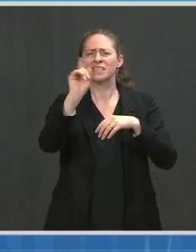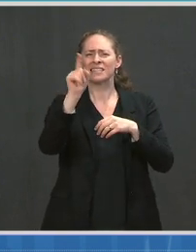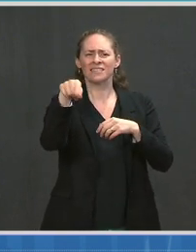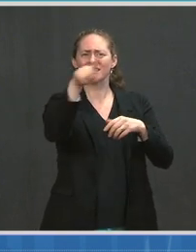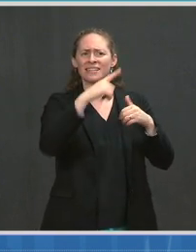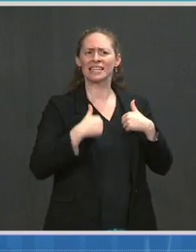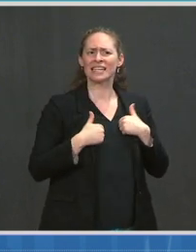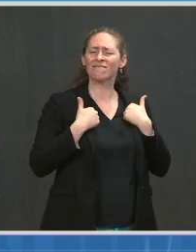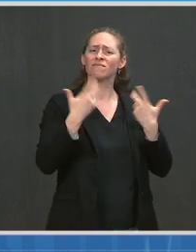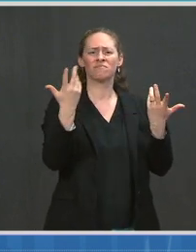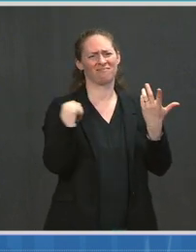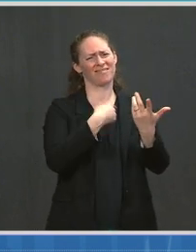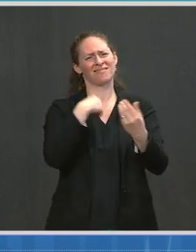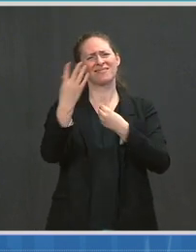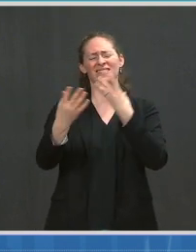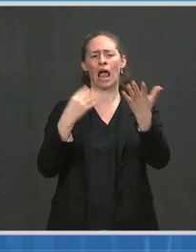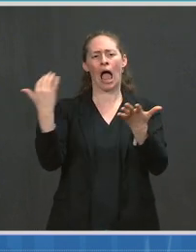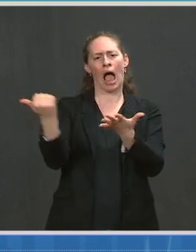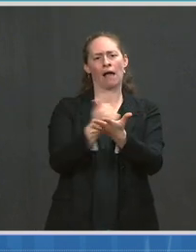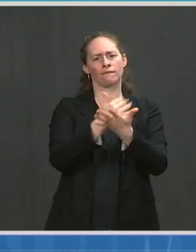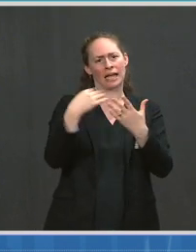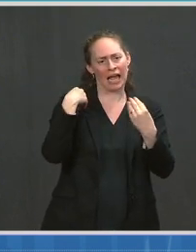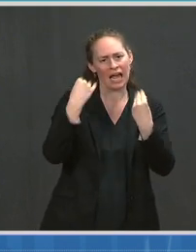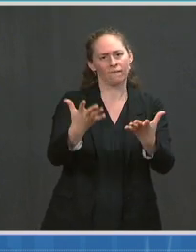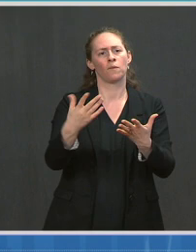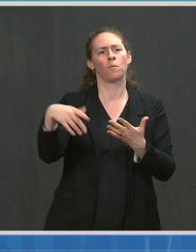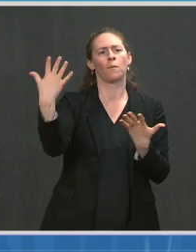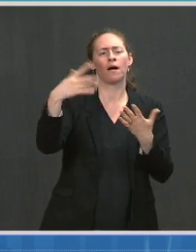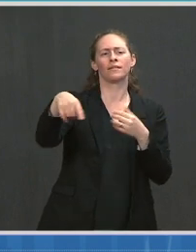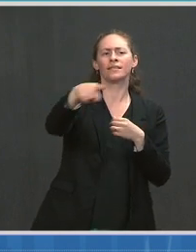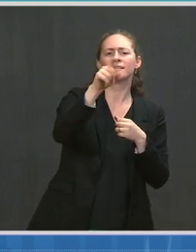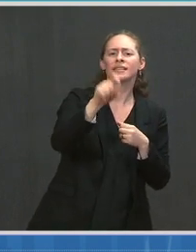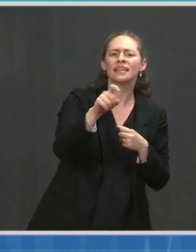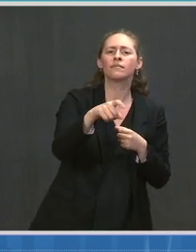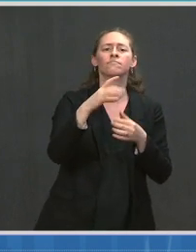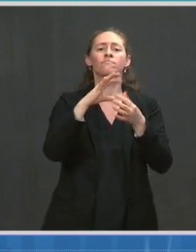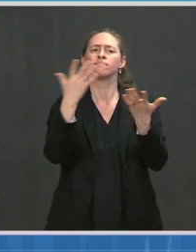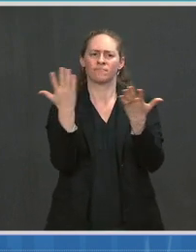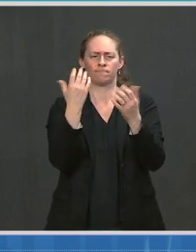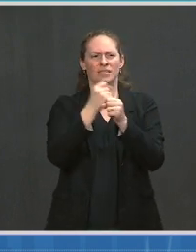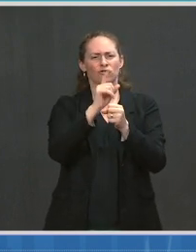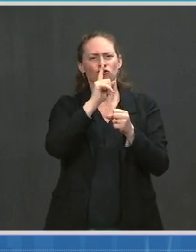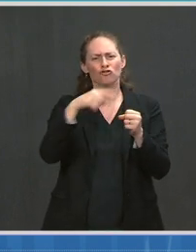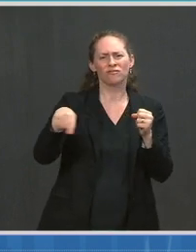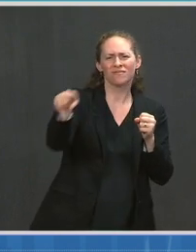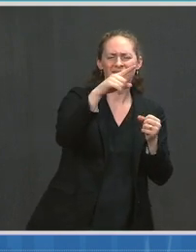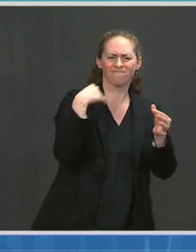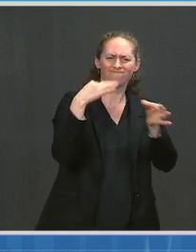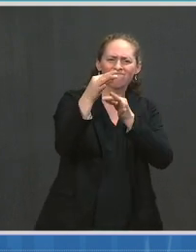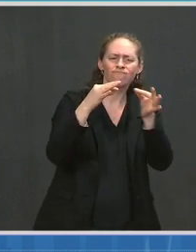these funding to conduct vaccine outreach and education, and to assure its clients, including those with disabilities